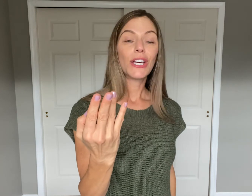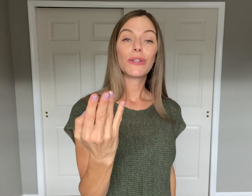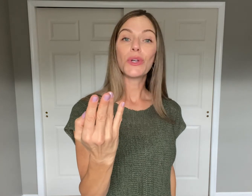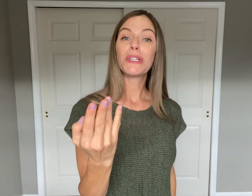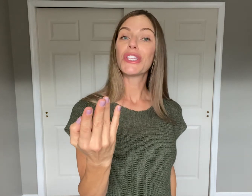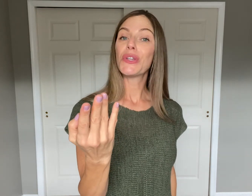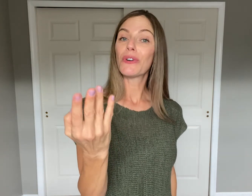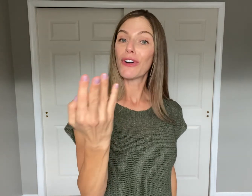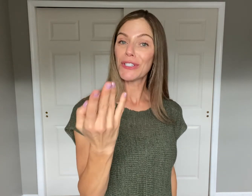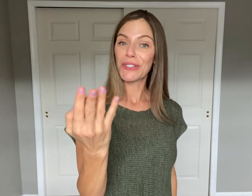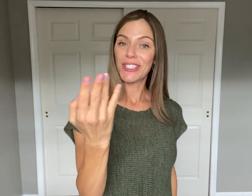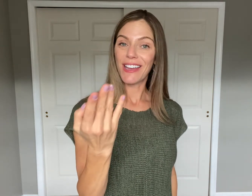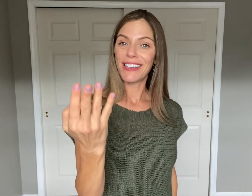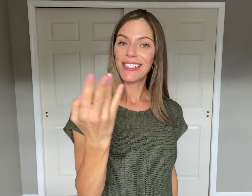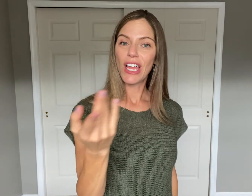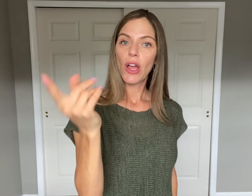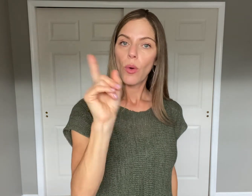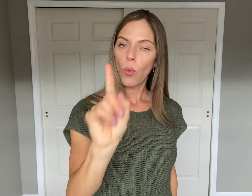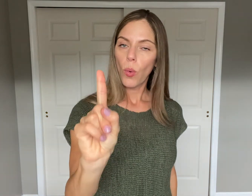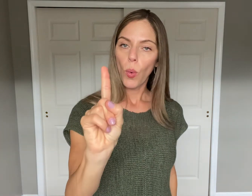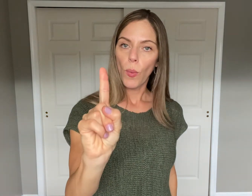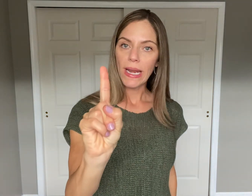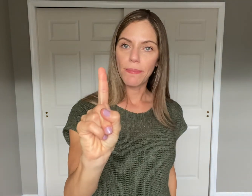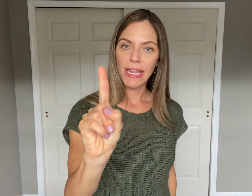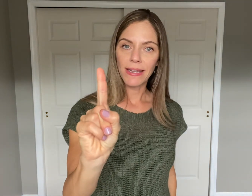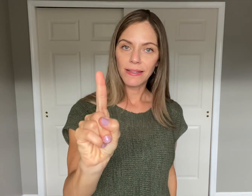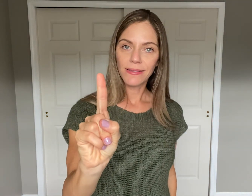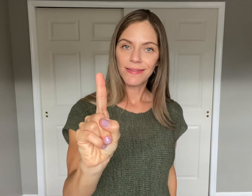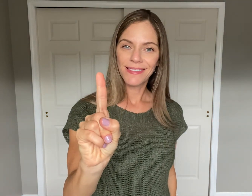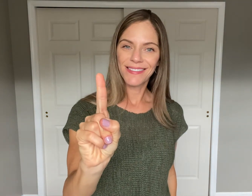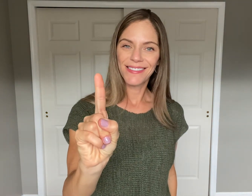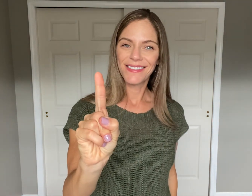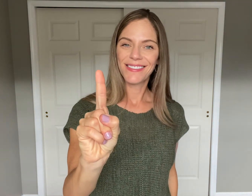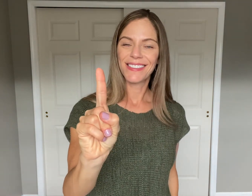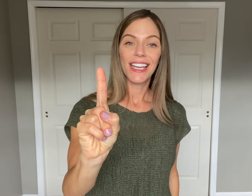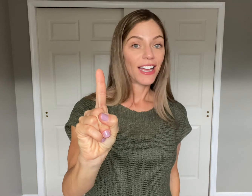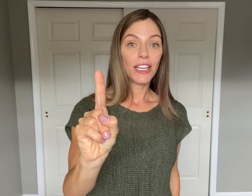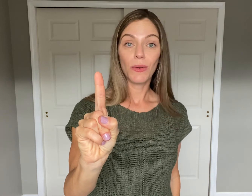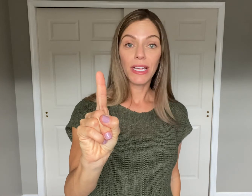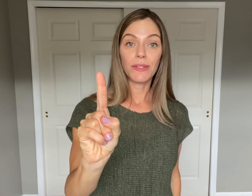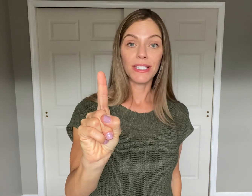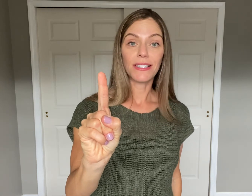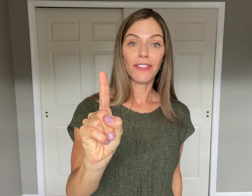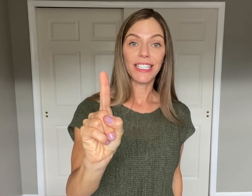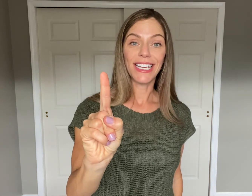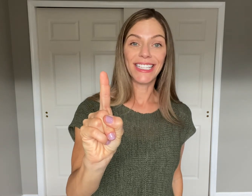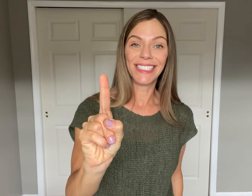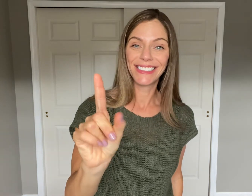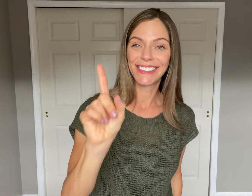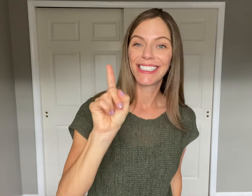There's always the universal sign: "Wait a minute." I know I use this everyday.